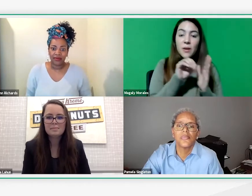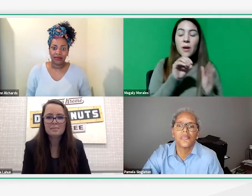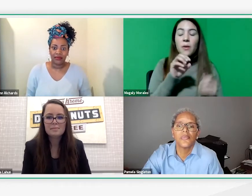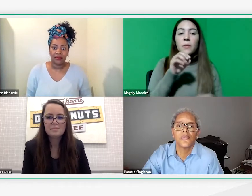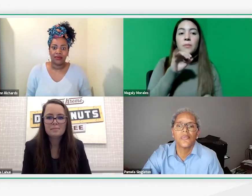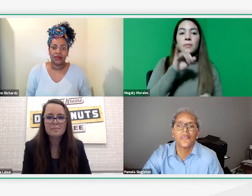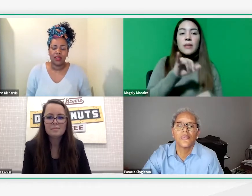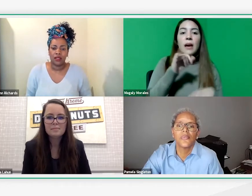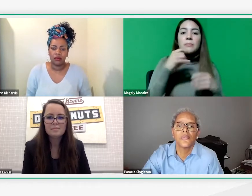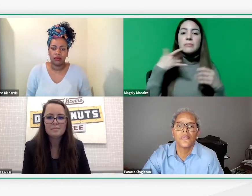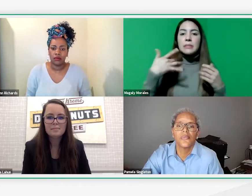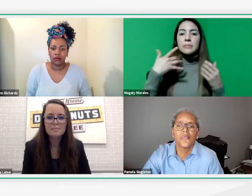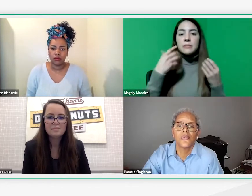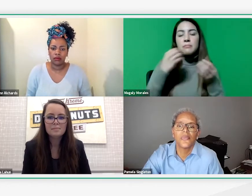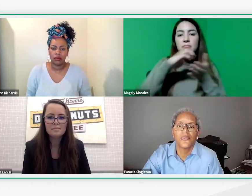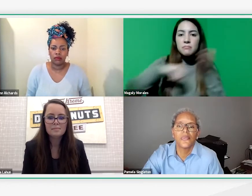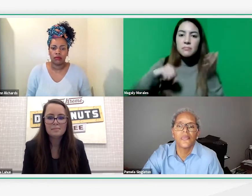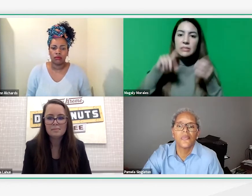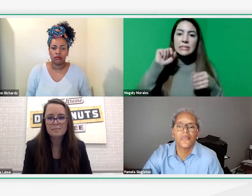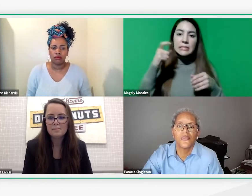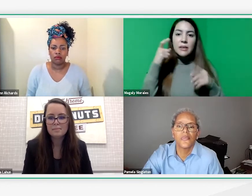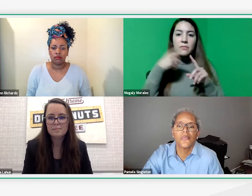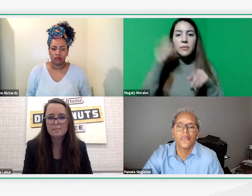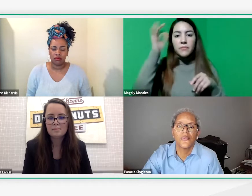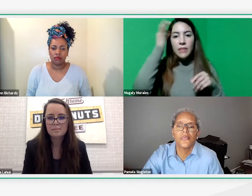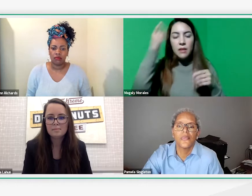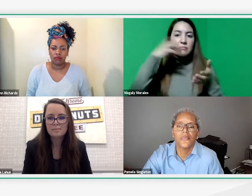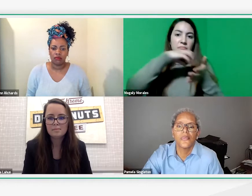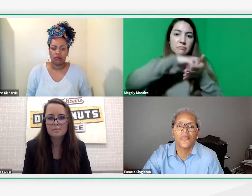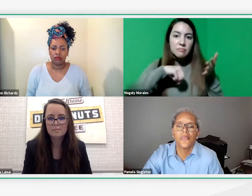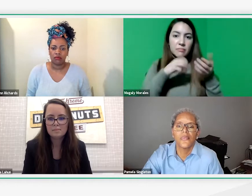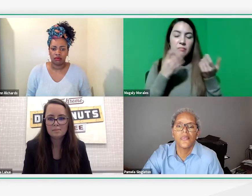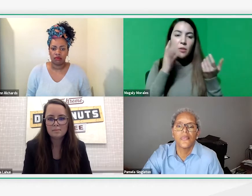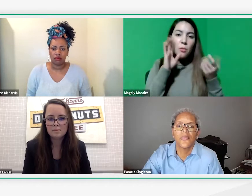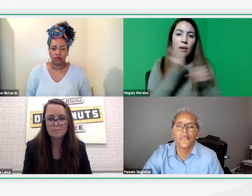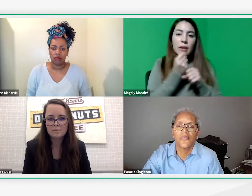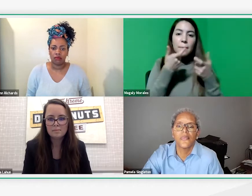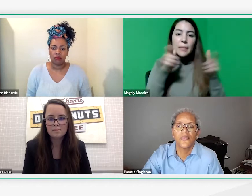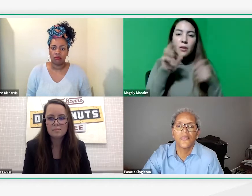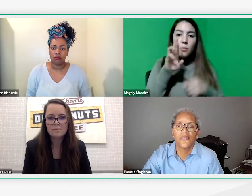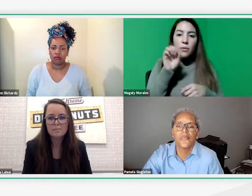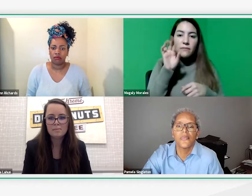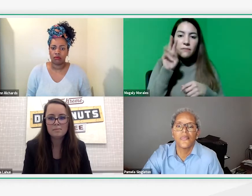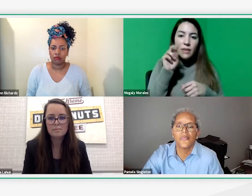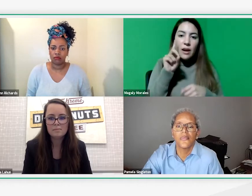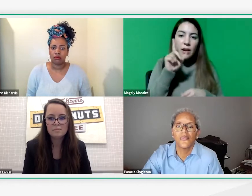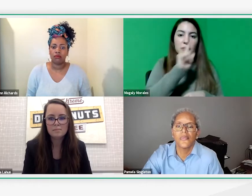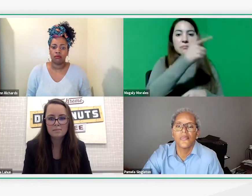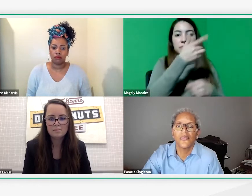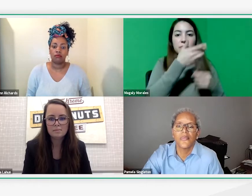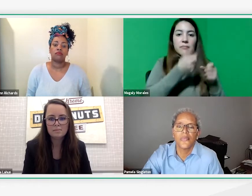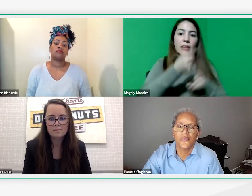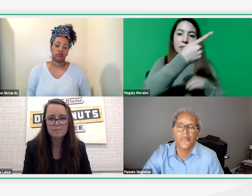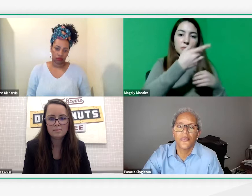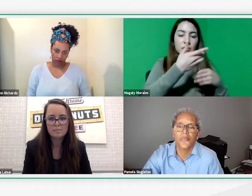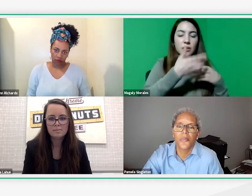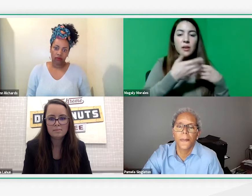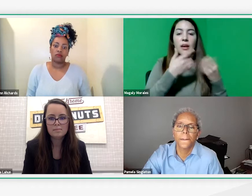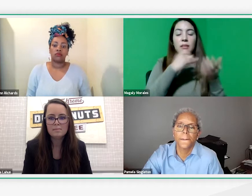The 0 tends to mean that the federal taxes that are being deducted will be